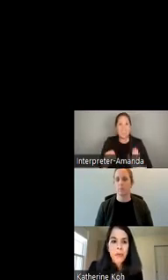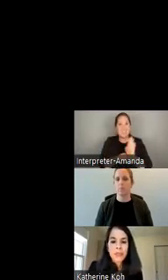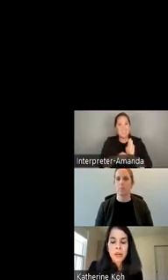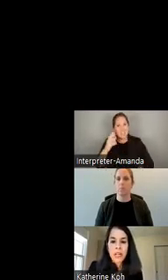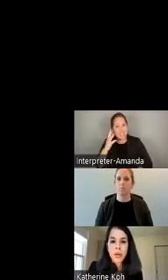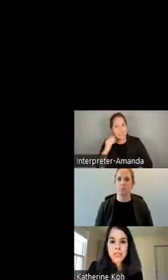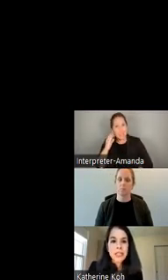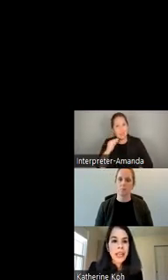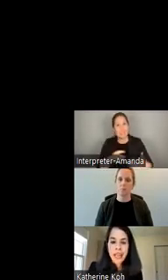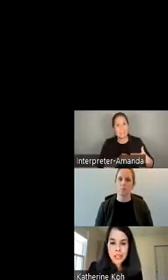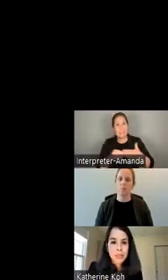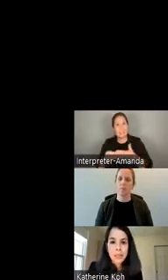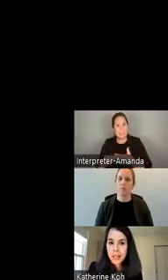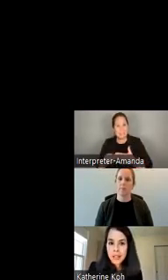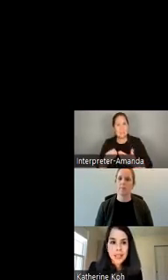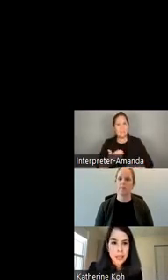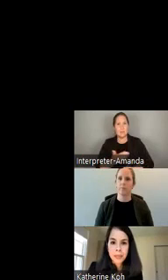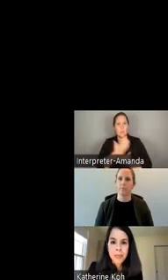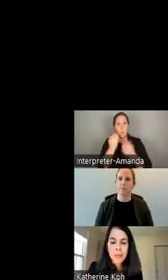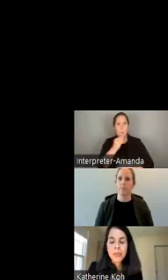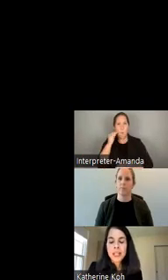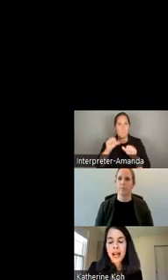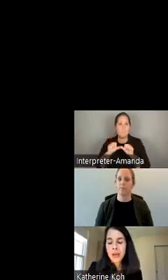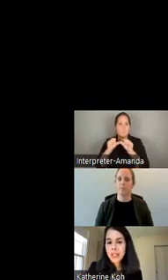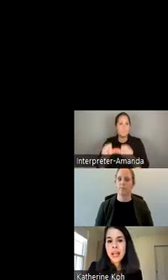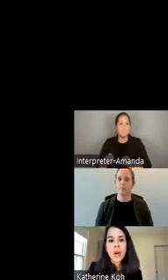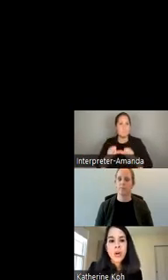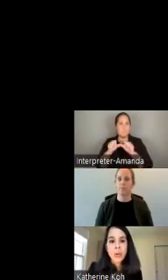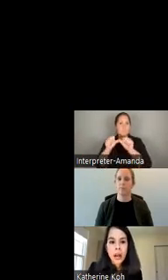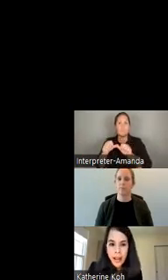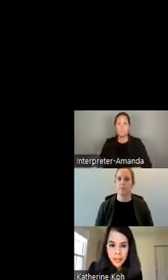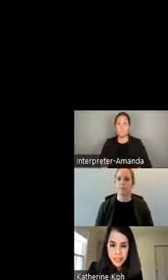point of chronic homelessness can't just be undone simply by moving into housing housing